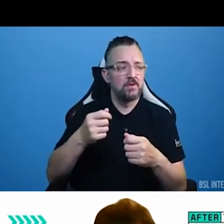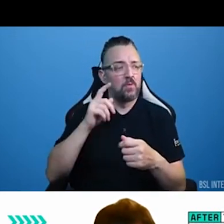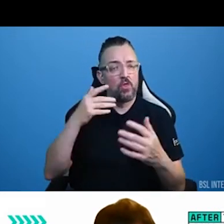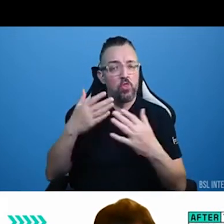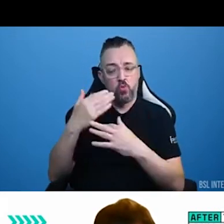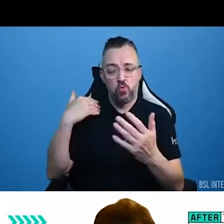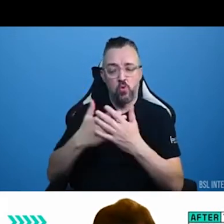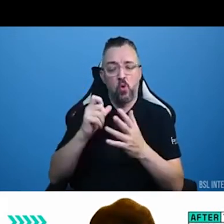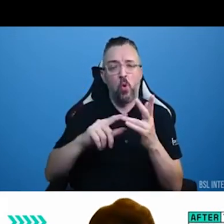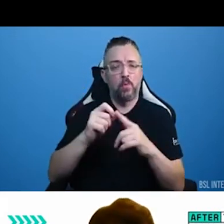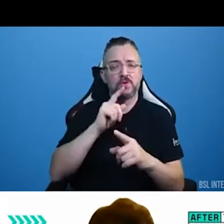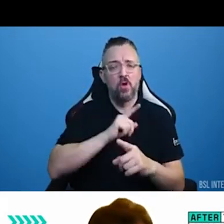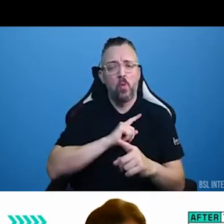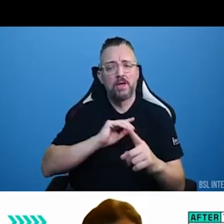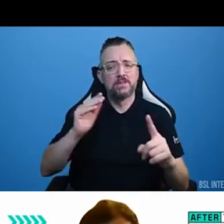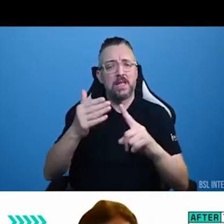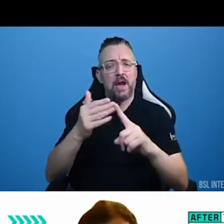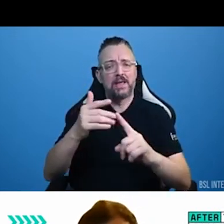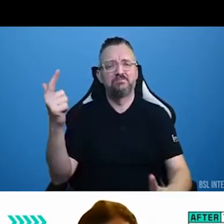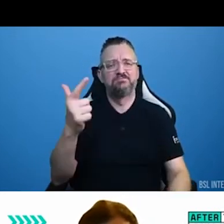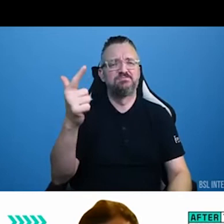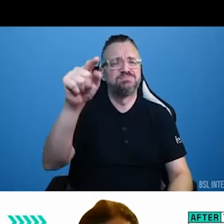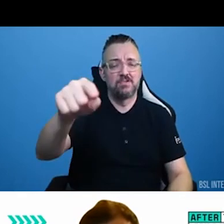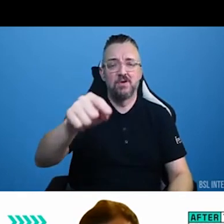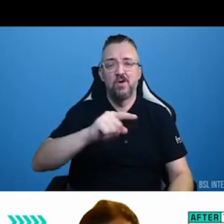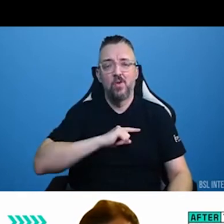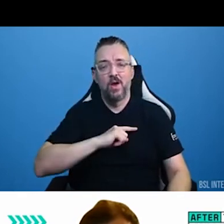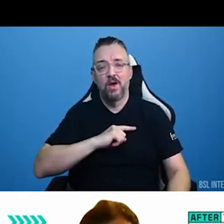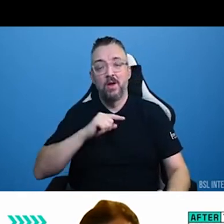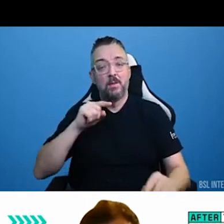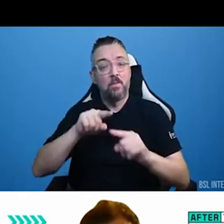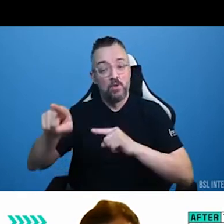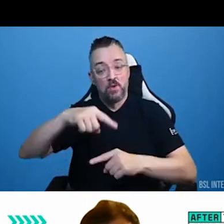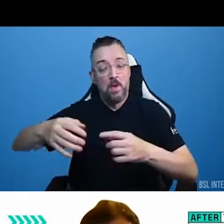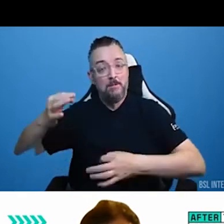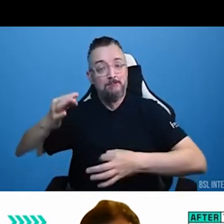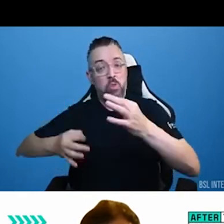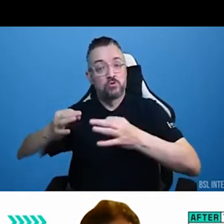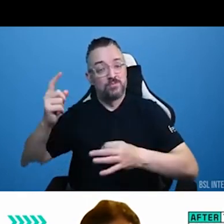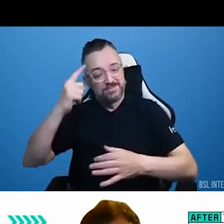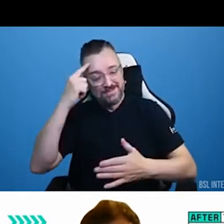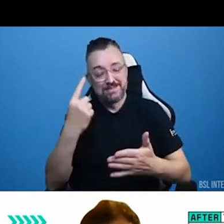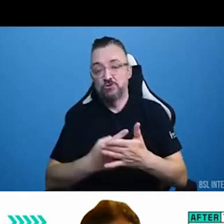why are the targets so far in the future when actually most of the politicians making these promises either